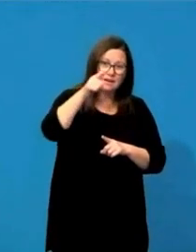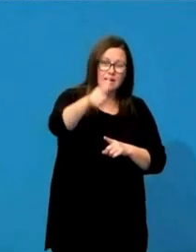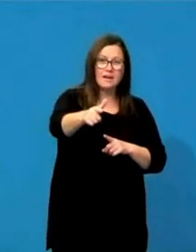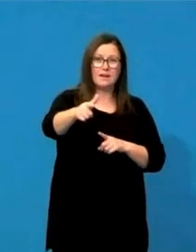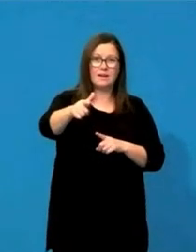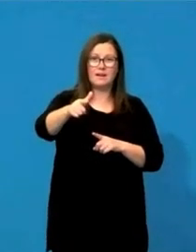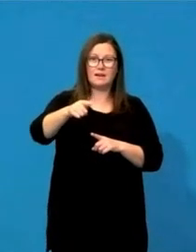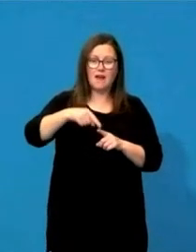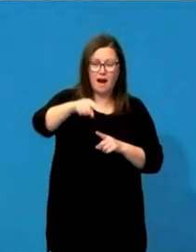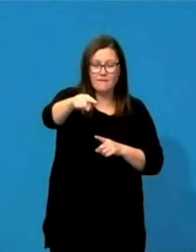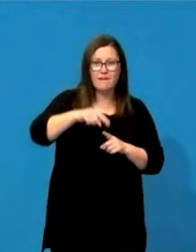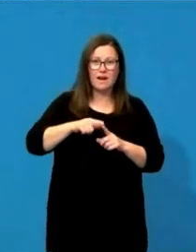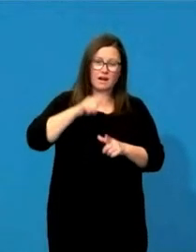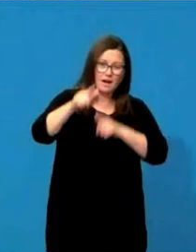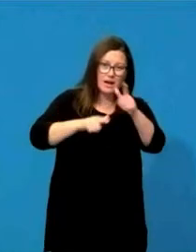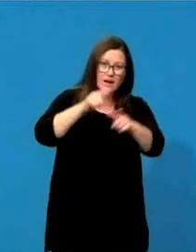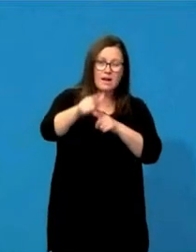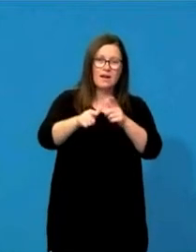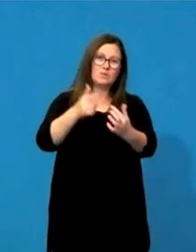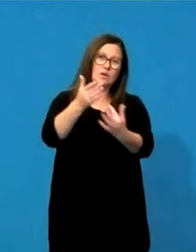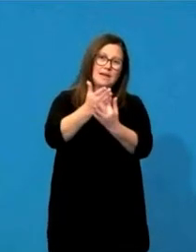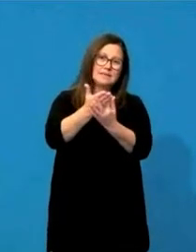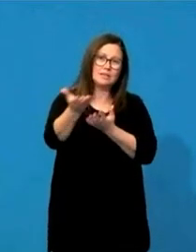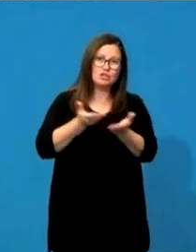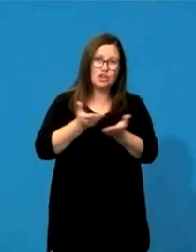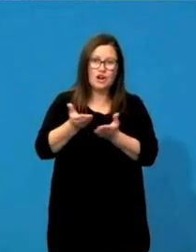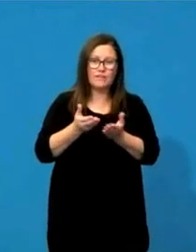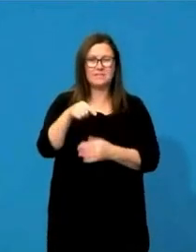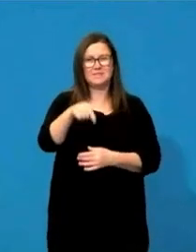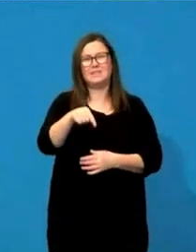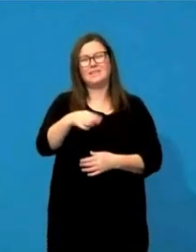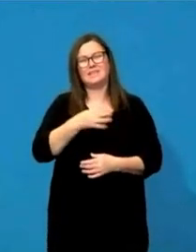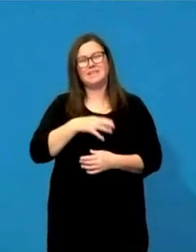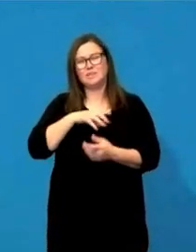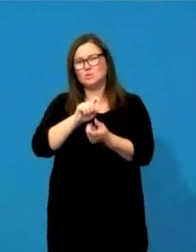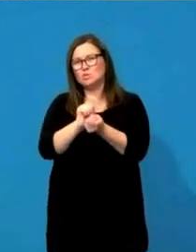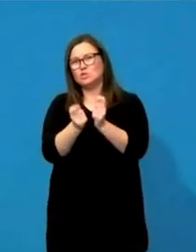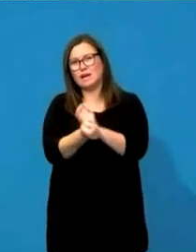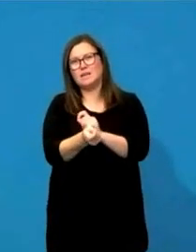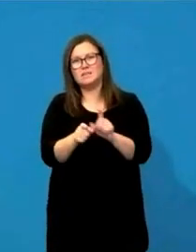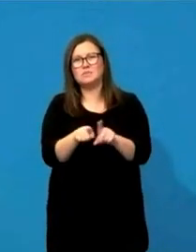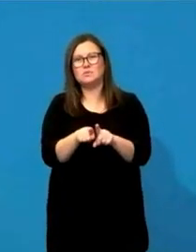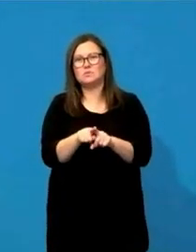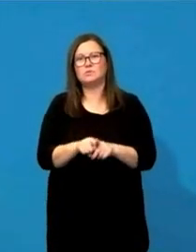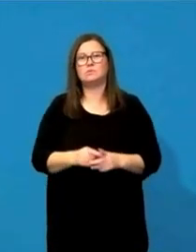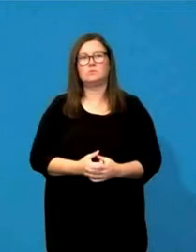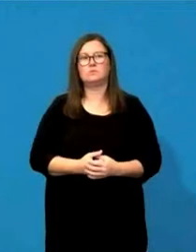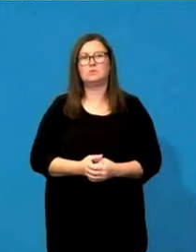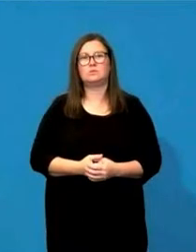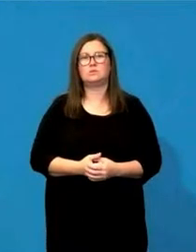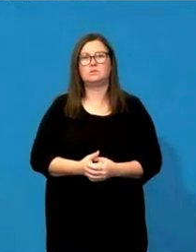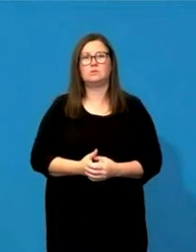Yeah, a lot of our mob is not even getting a service, like I said before.